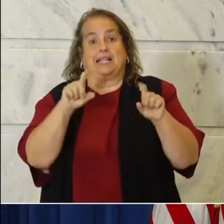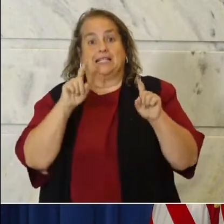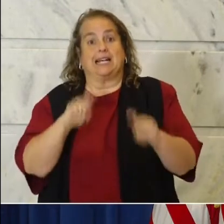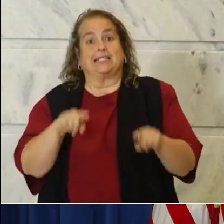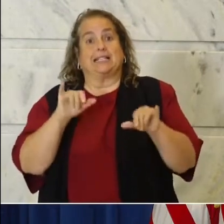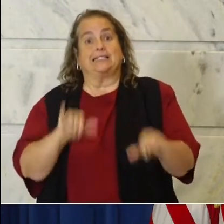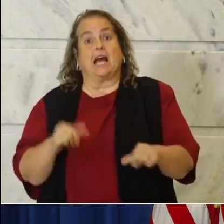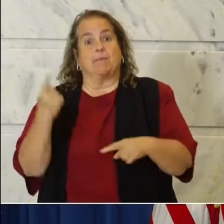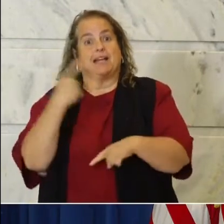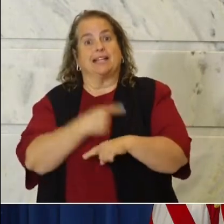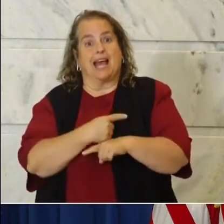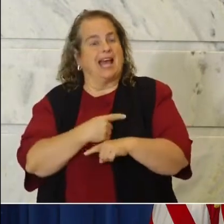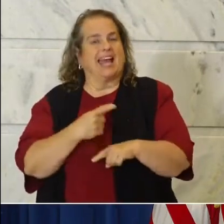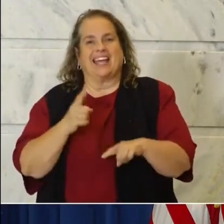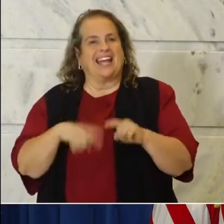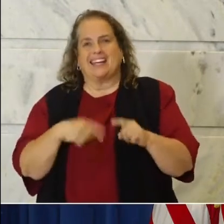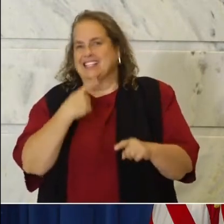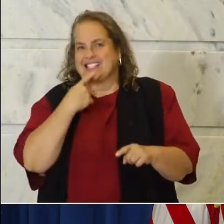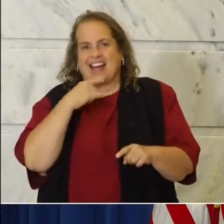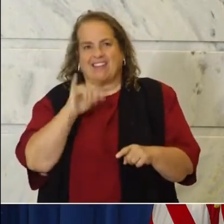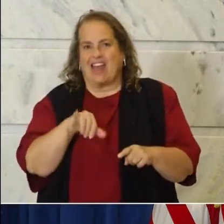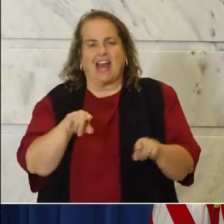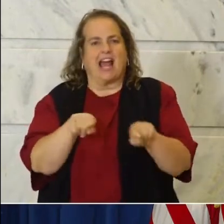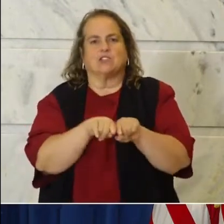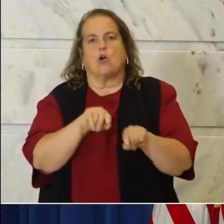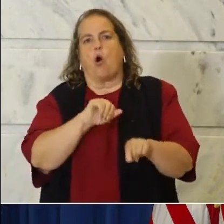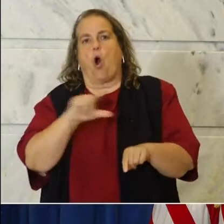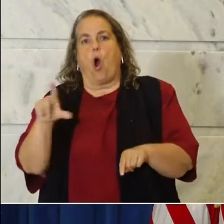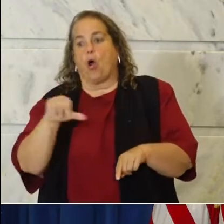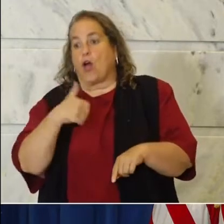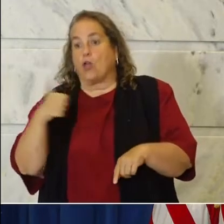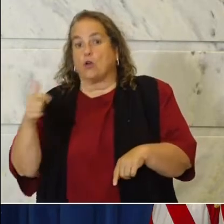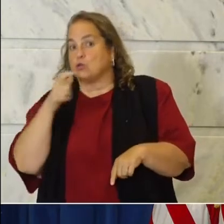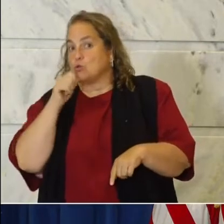and and and that's, ah, data issue that every state deals with. But what we do